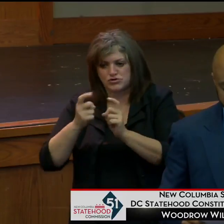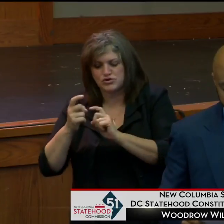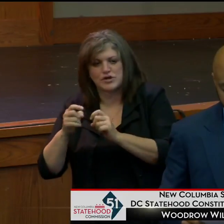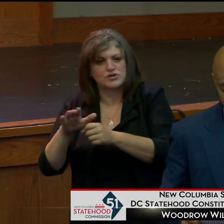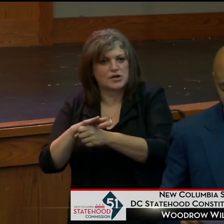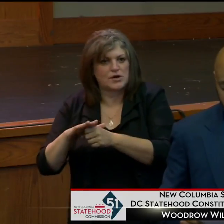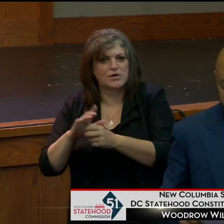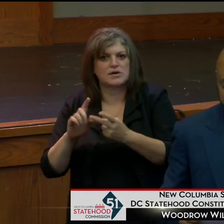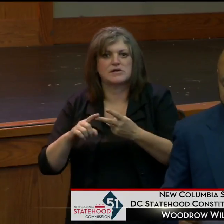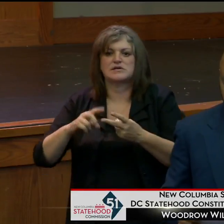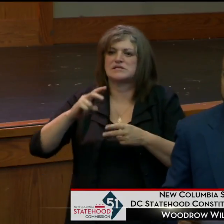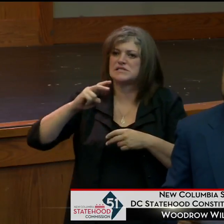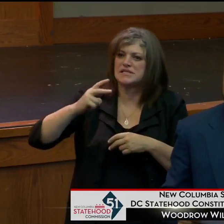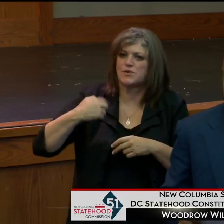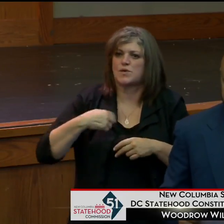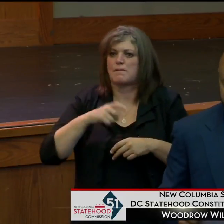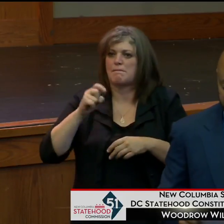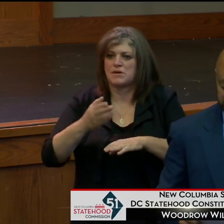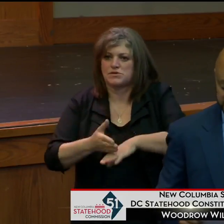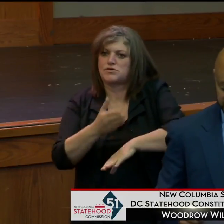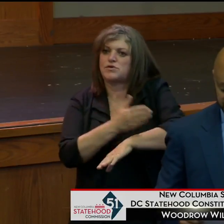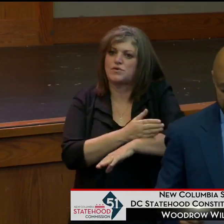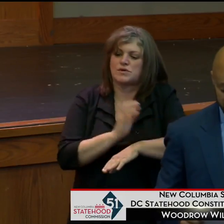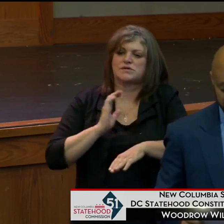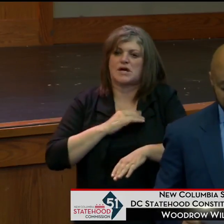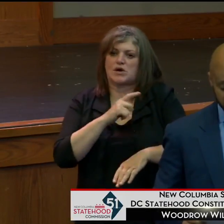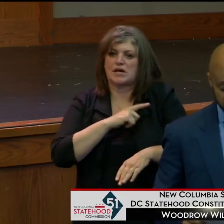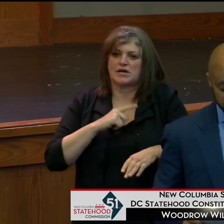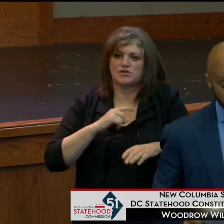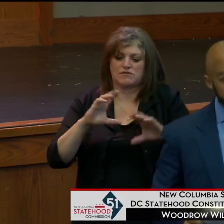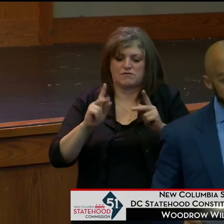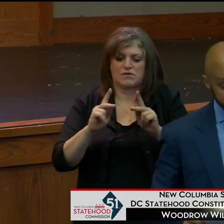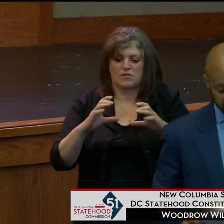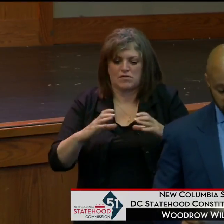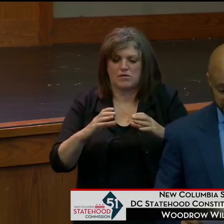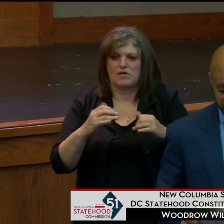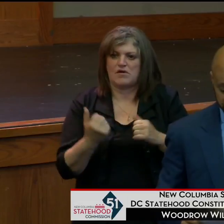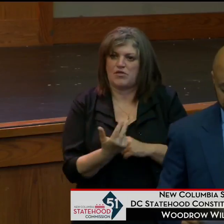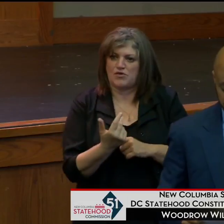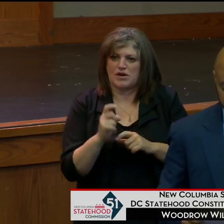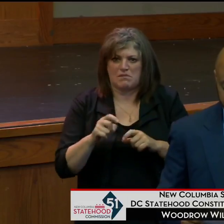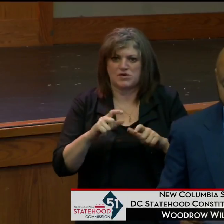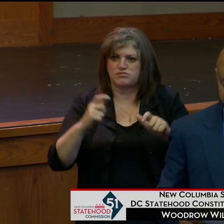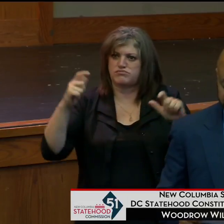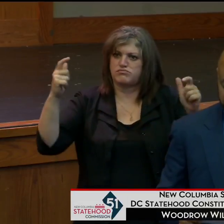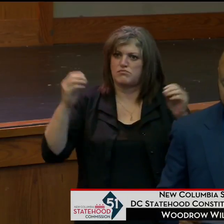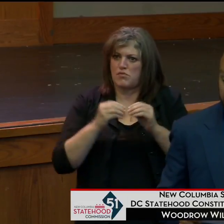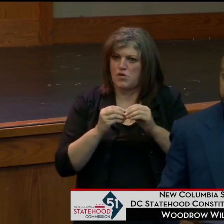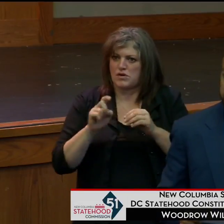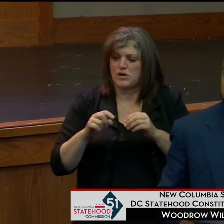SECOND, WE MUST INCREASE THE SIZE OF OUR LEGISLATIVE BODY FROM ITS CURRENT SIZE OF 13. TWO STATES IN OUR COUNTRY,